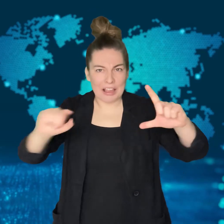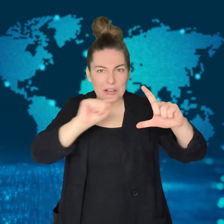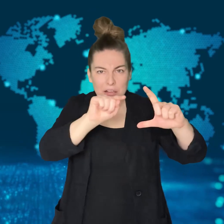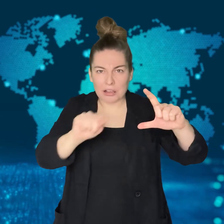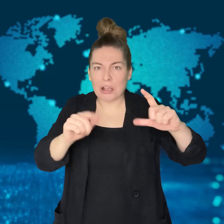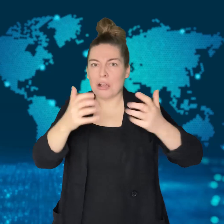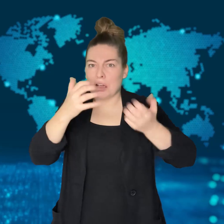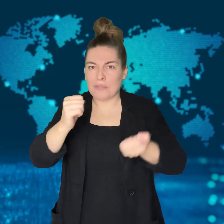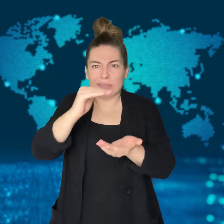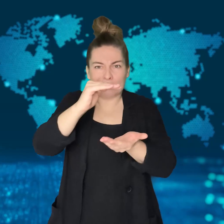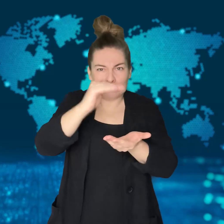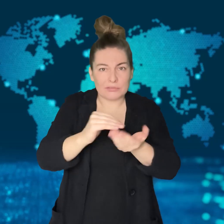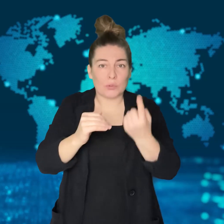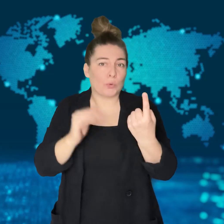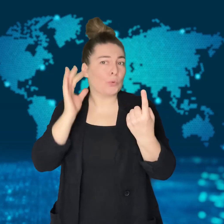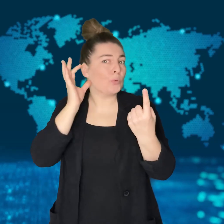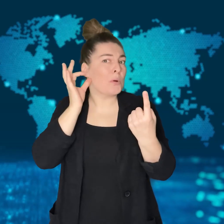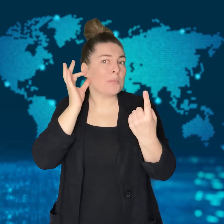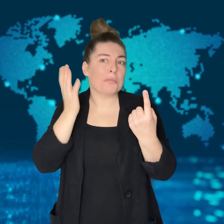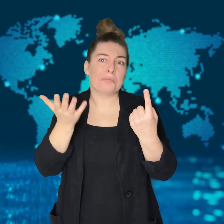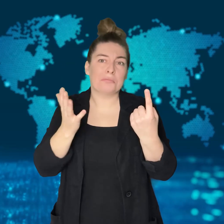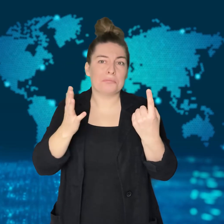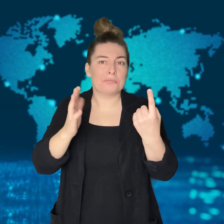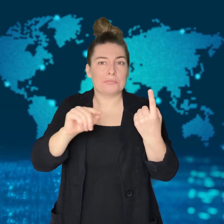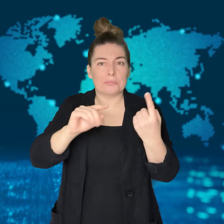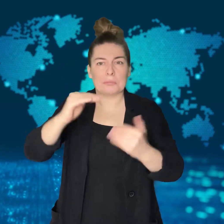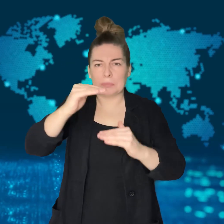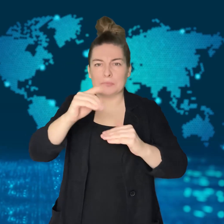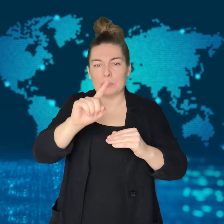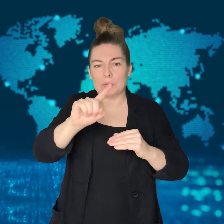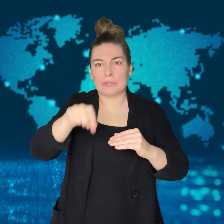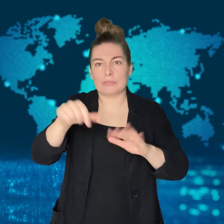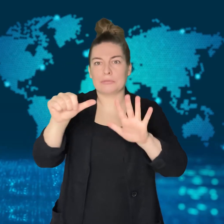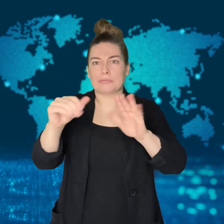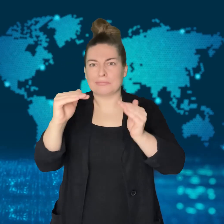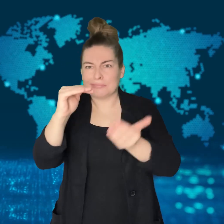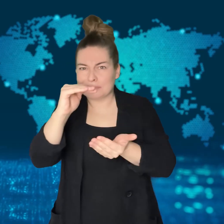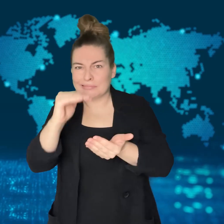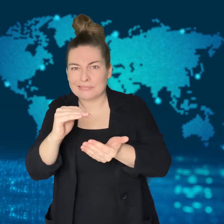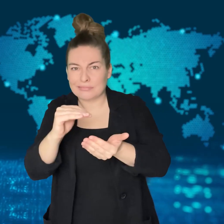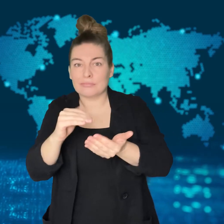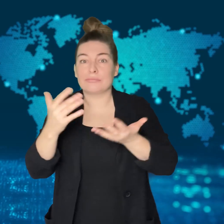2.1 children per couple.